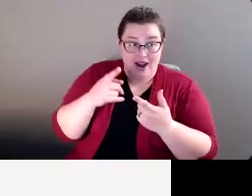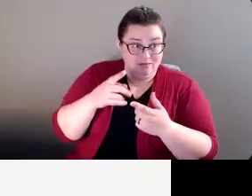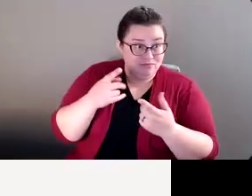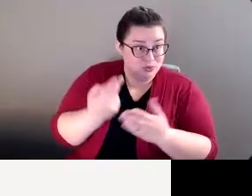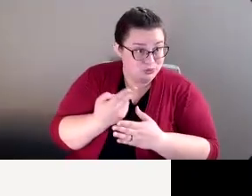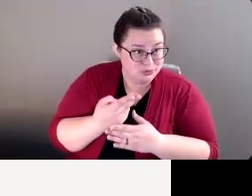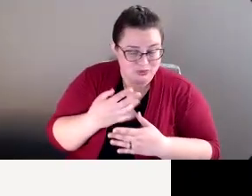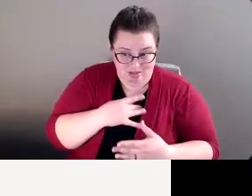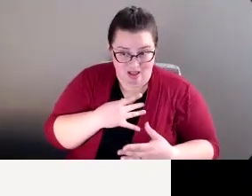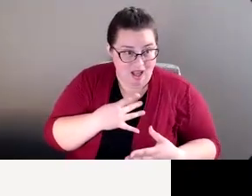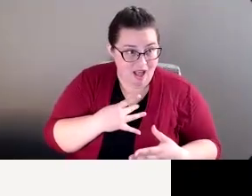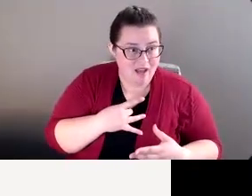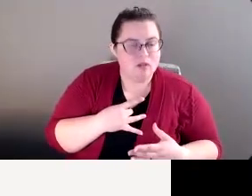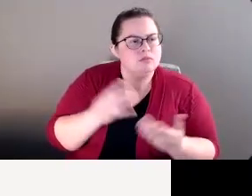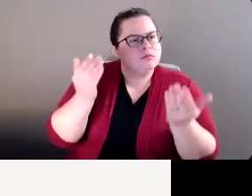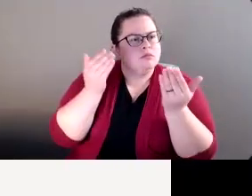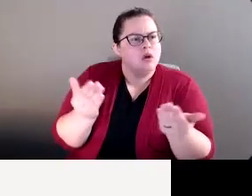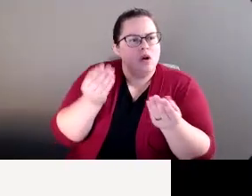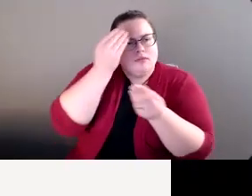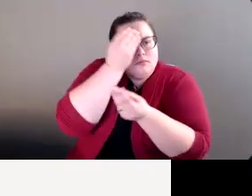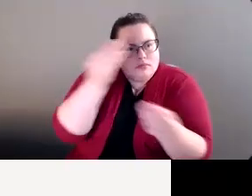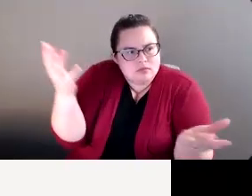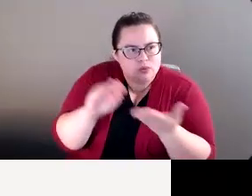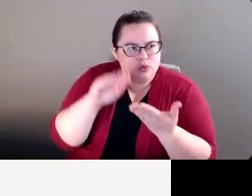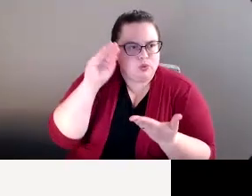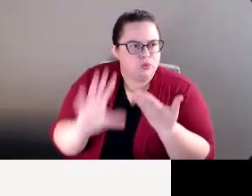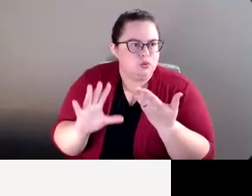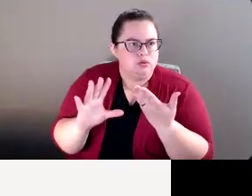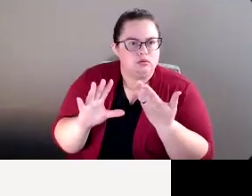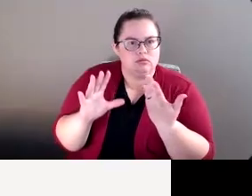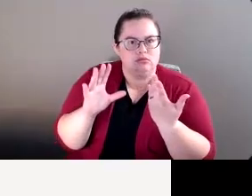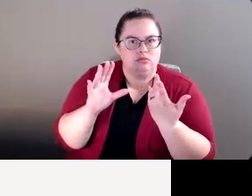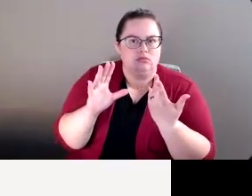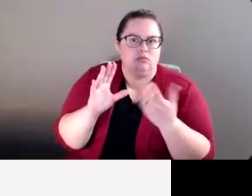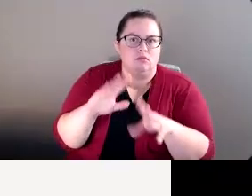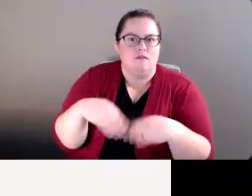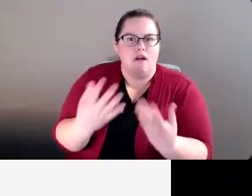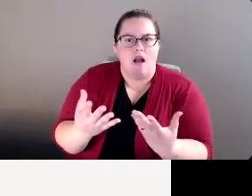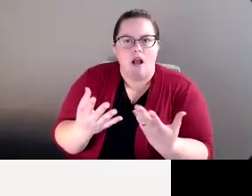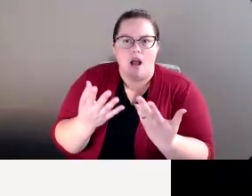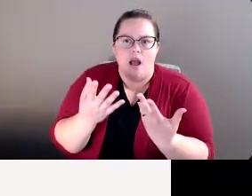just make sure to be transparent with your students and provide maybe the Canvas Student Guide.